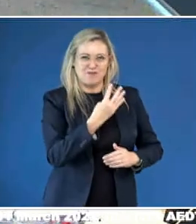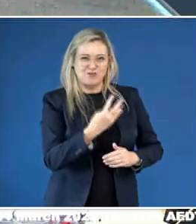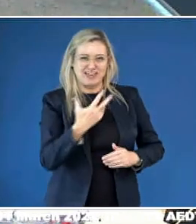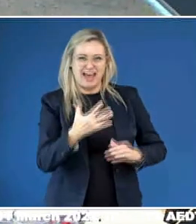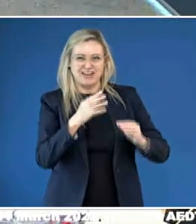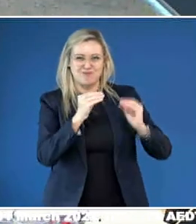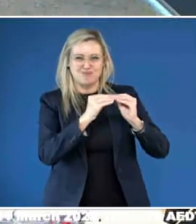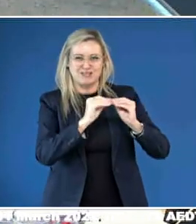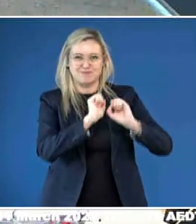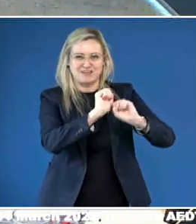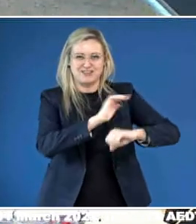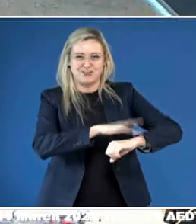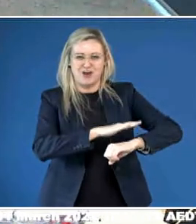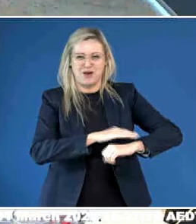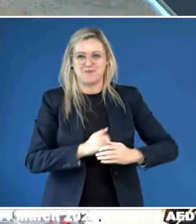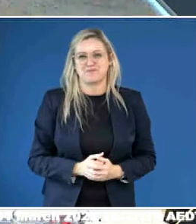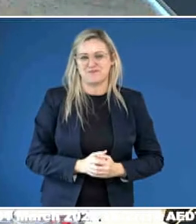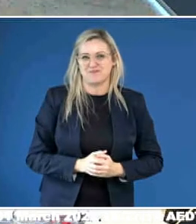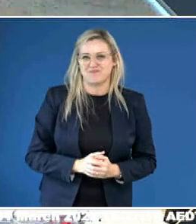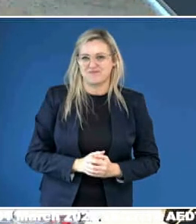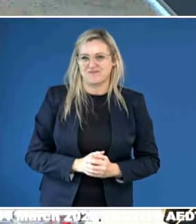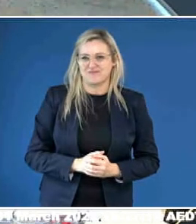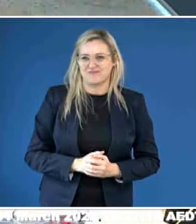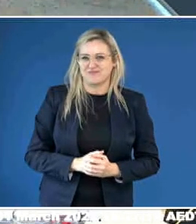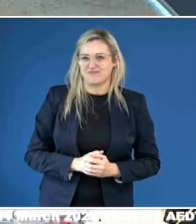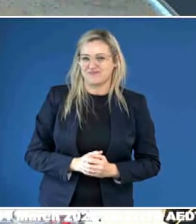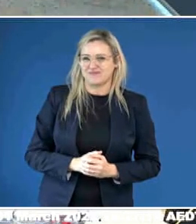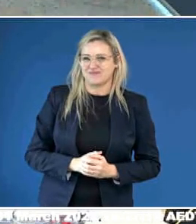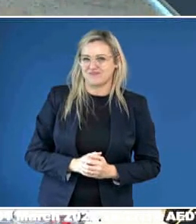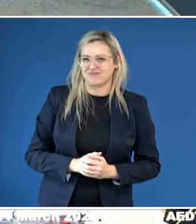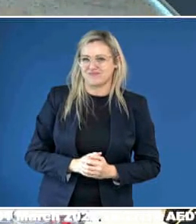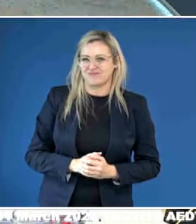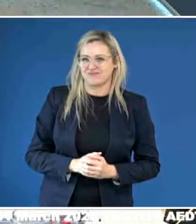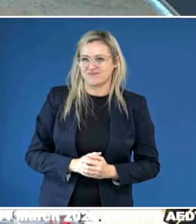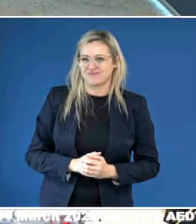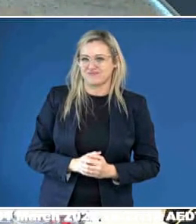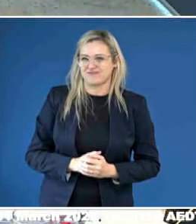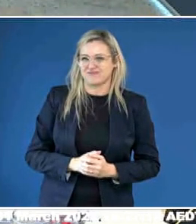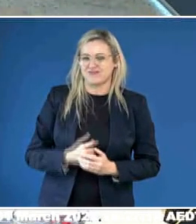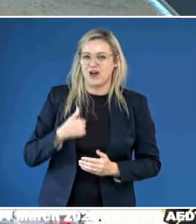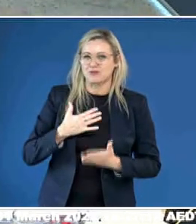And no doubt you will take that into account in our last session for the day.